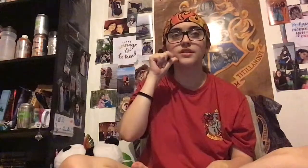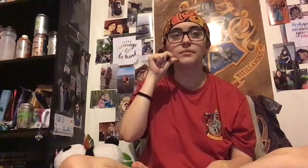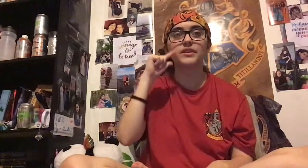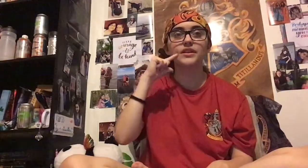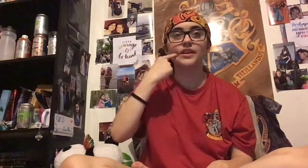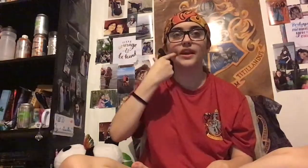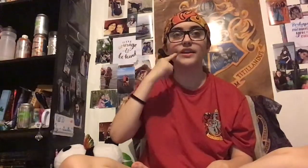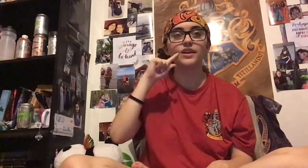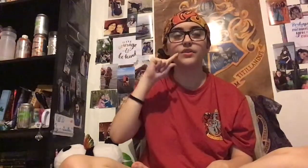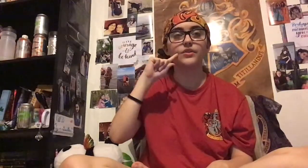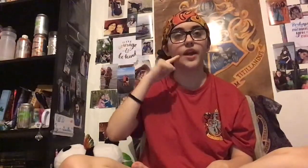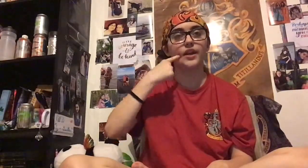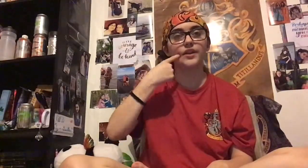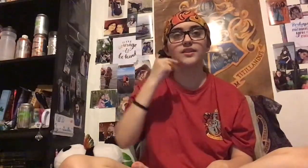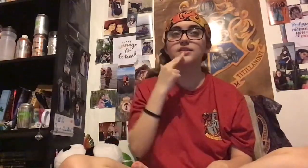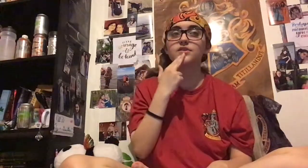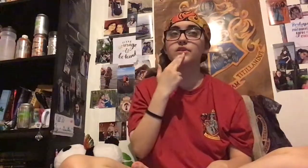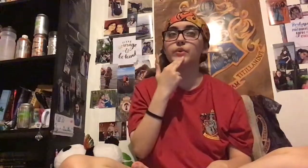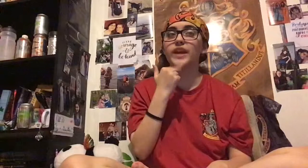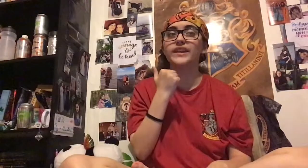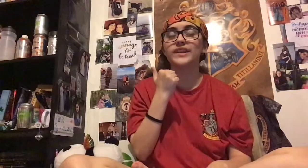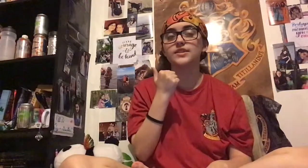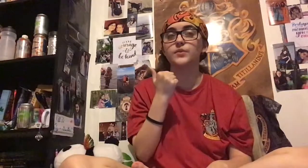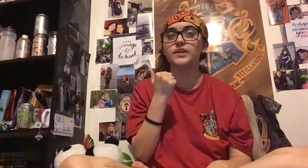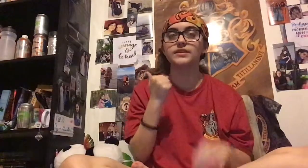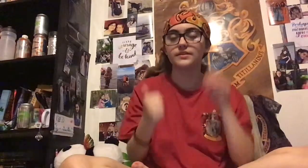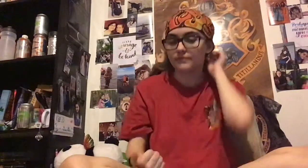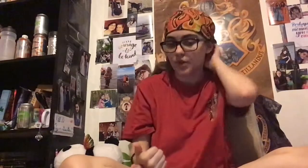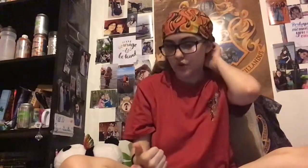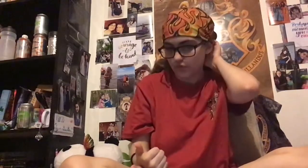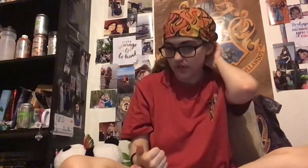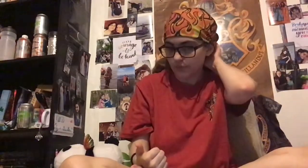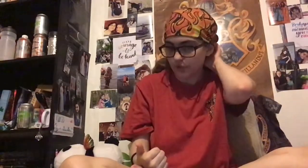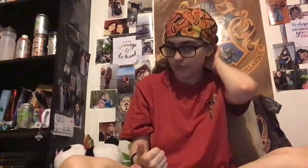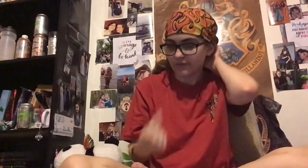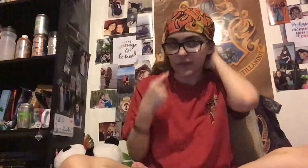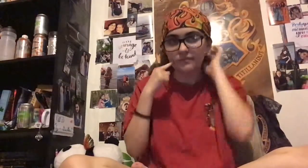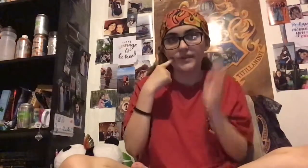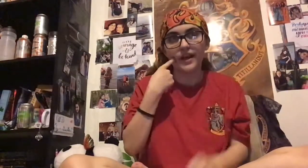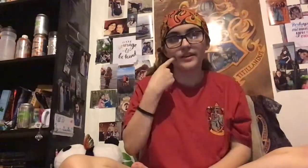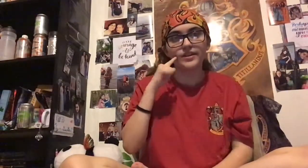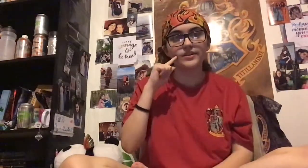Lemon candy. You can do cane like this you can do candy like sweets. Whichever one you prefer I did this